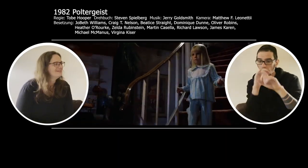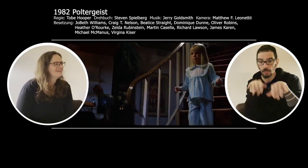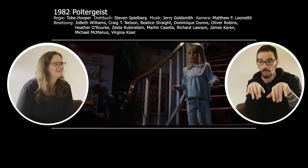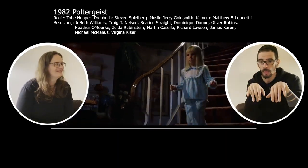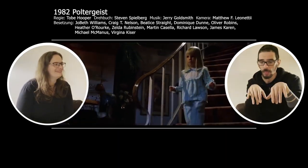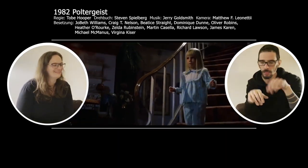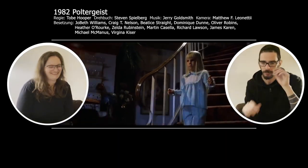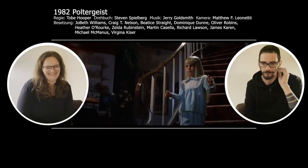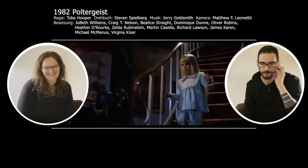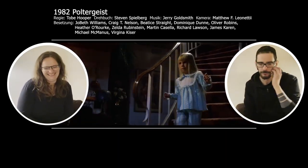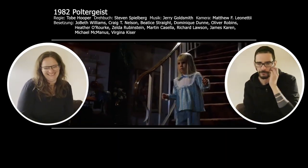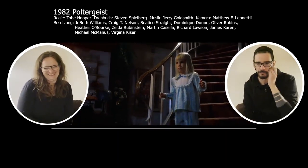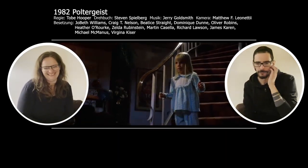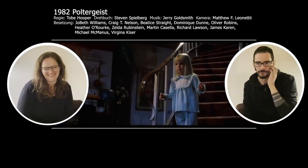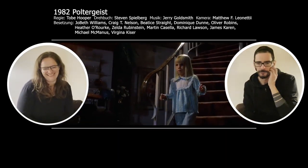She is totally in a trance.